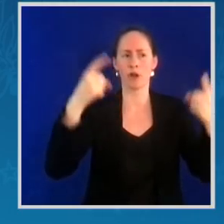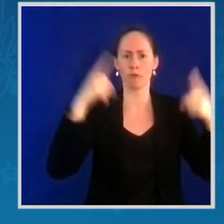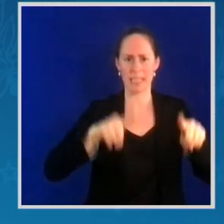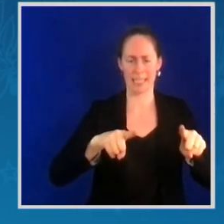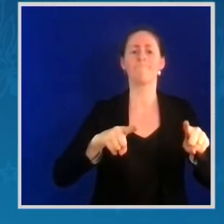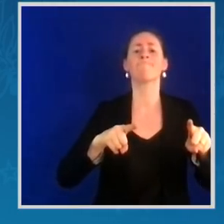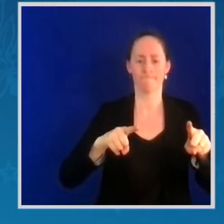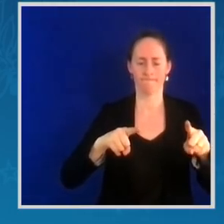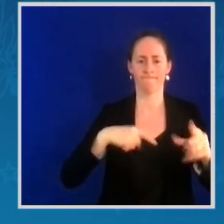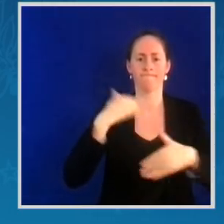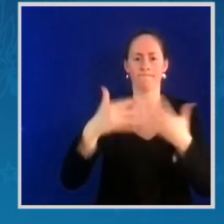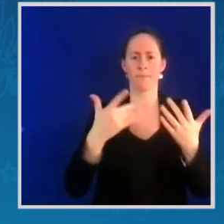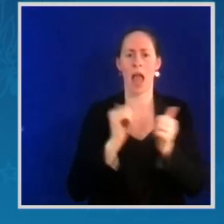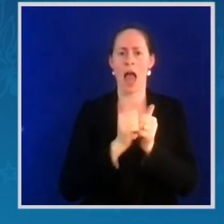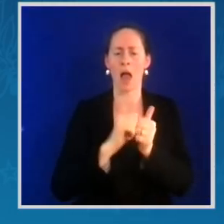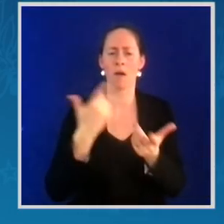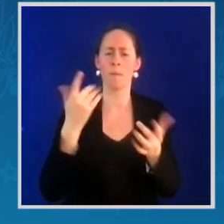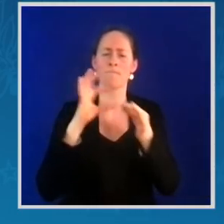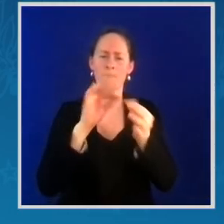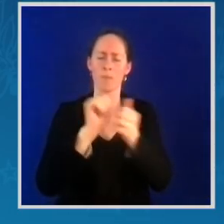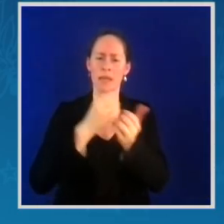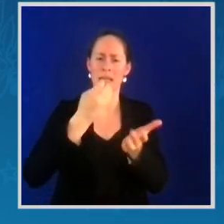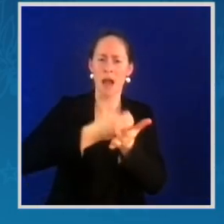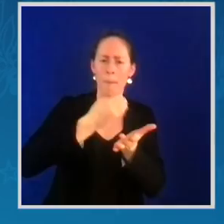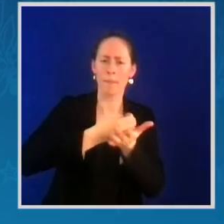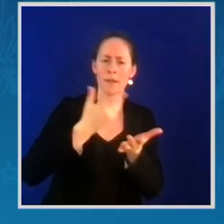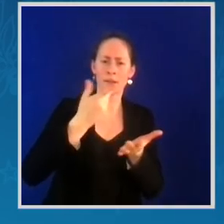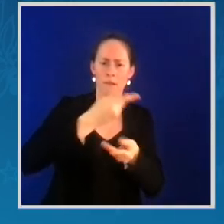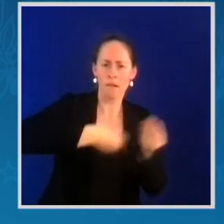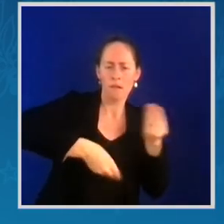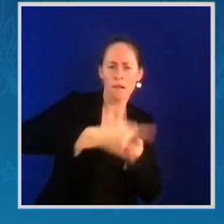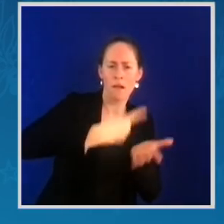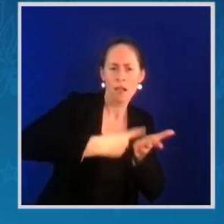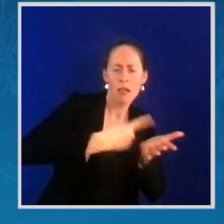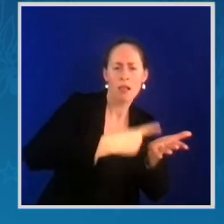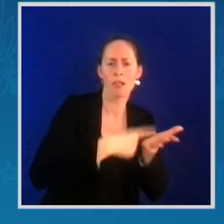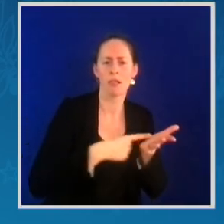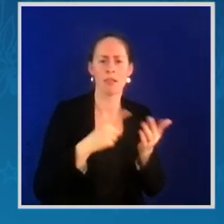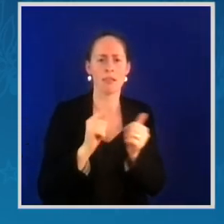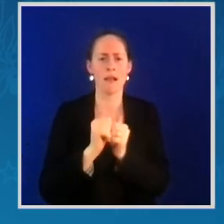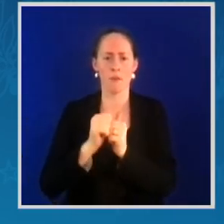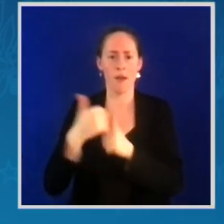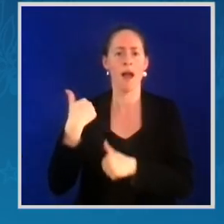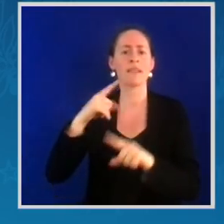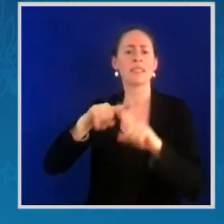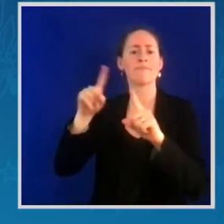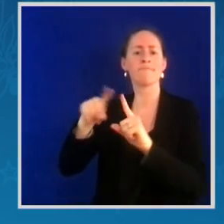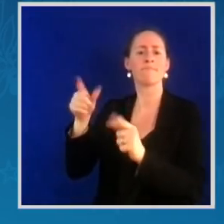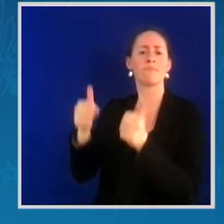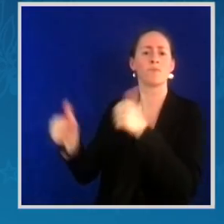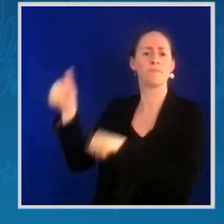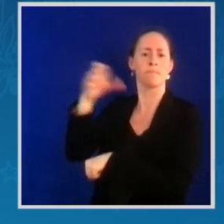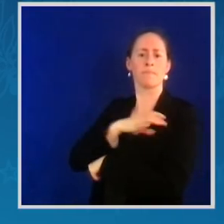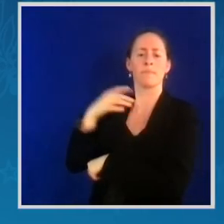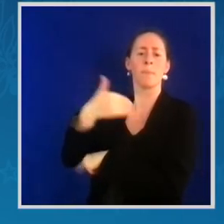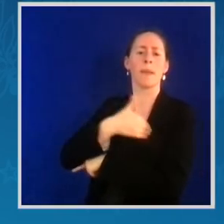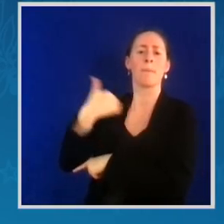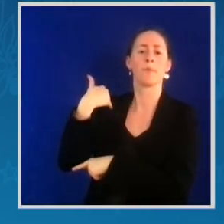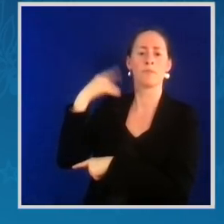which is going to include top members of the United States cabinet working together with top leaders in Mexico